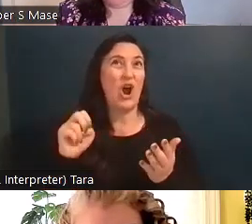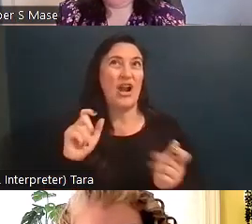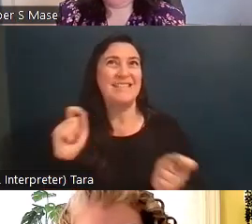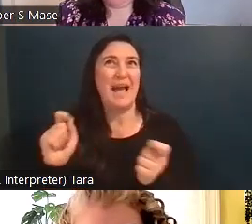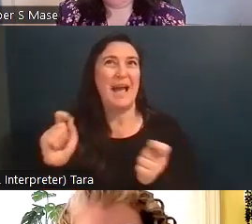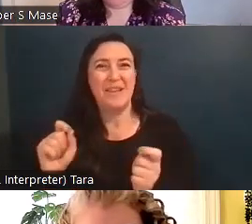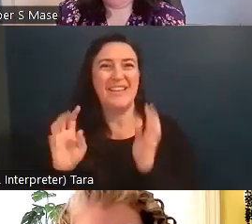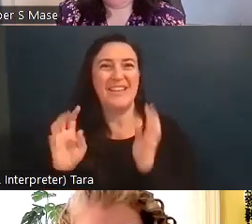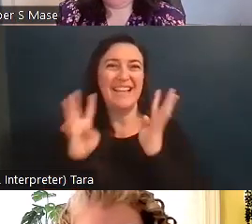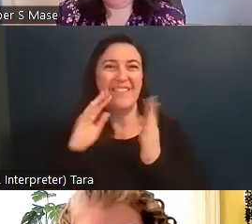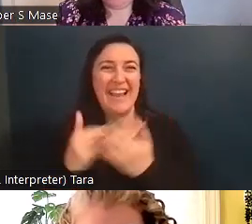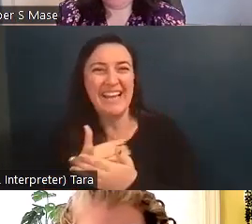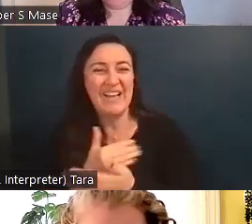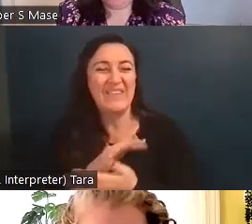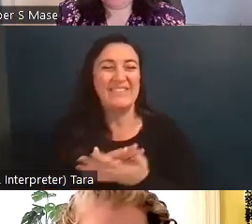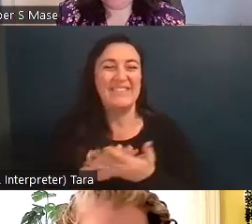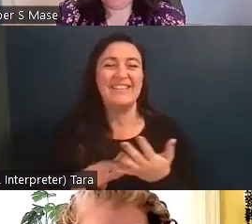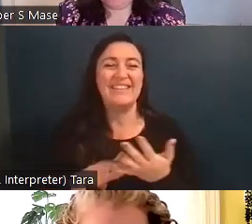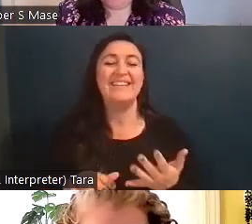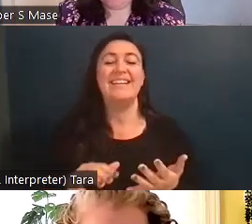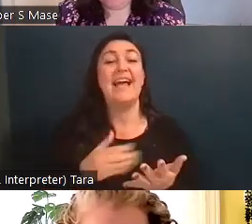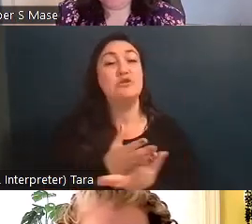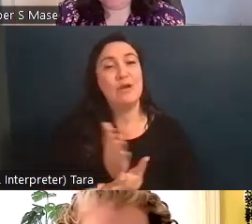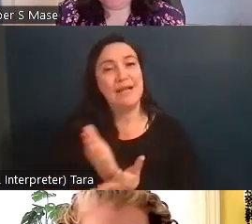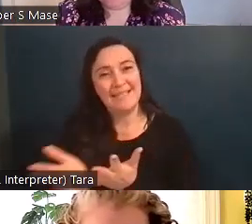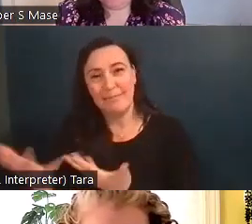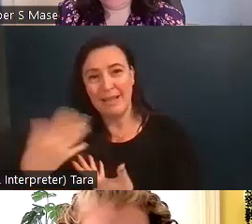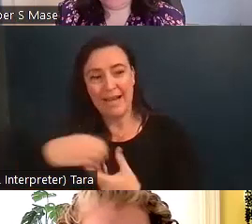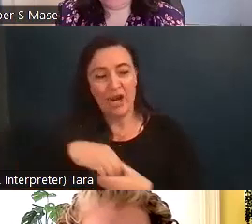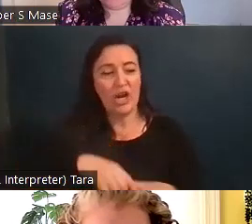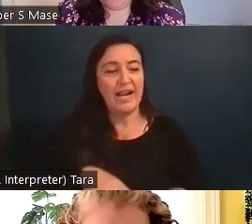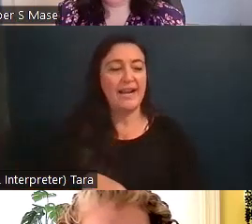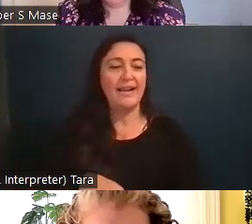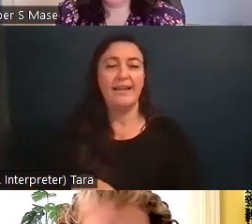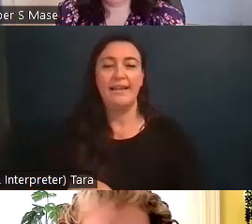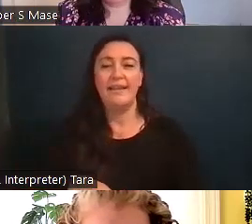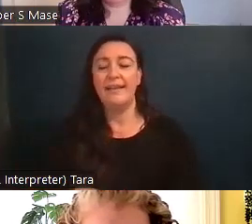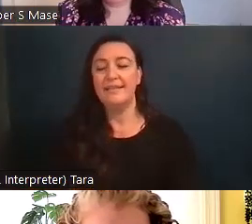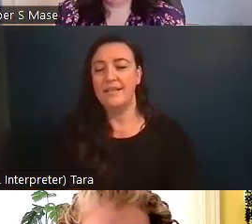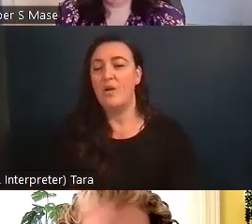area and transdisciplinary. So we'll be working on getting that out to evaluators in the